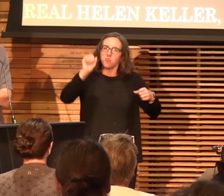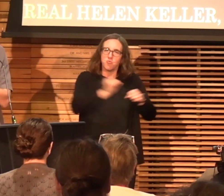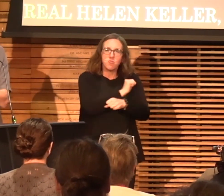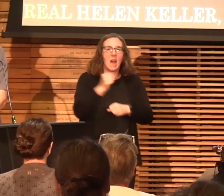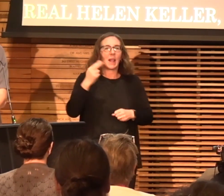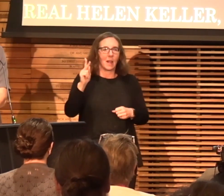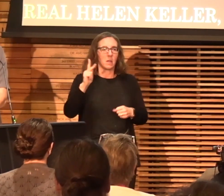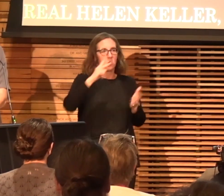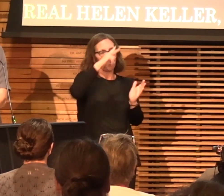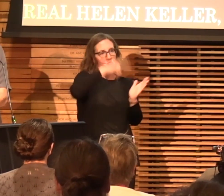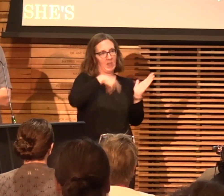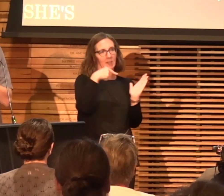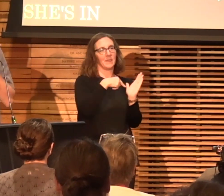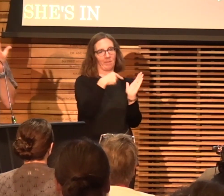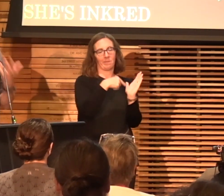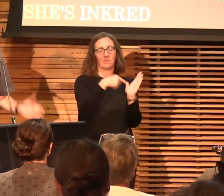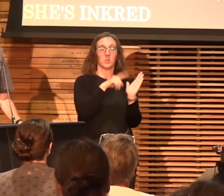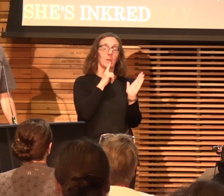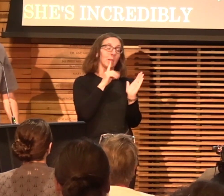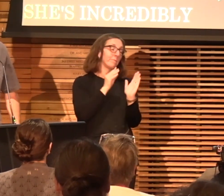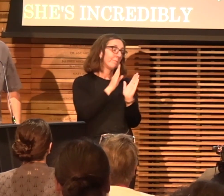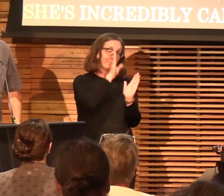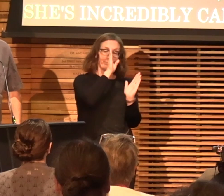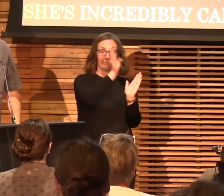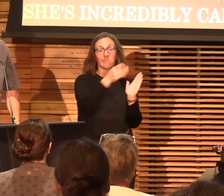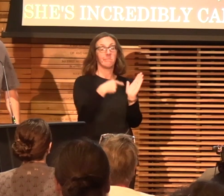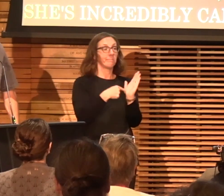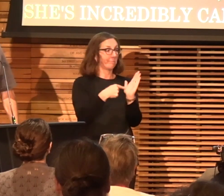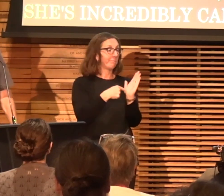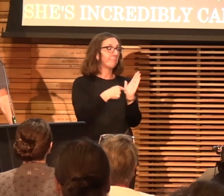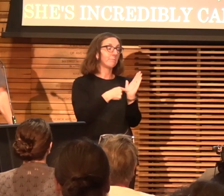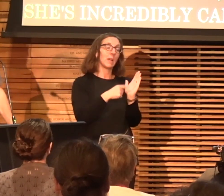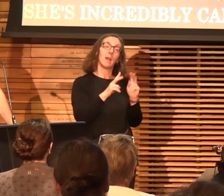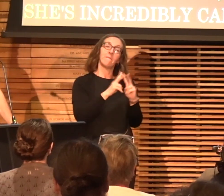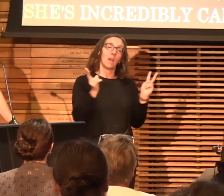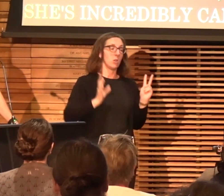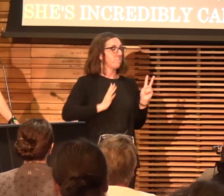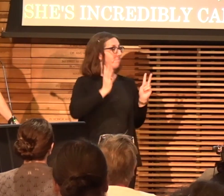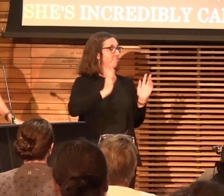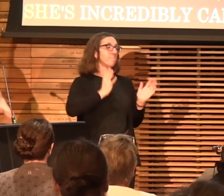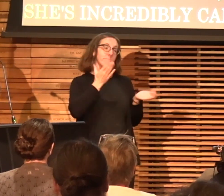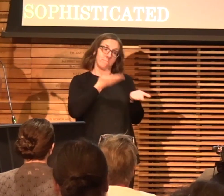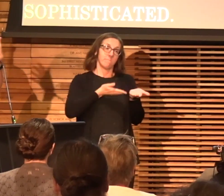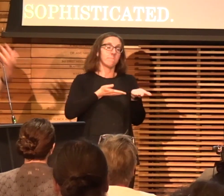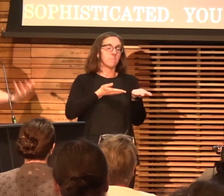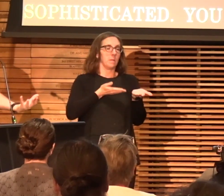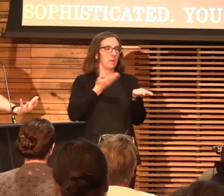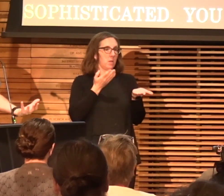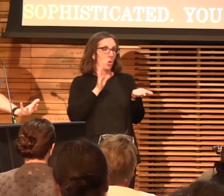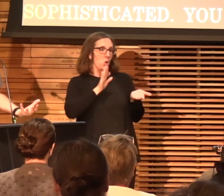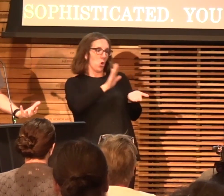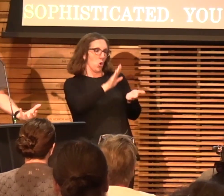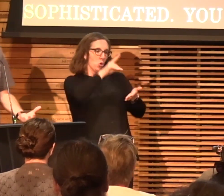She's incredibly candid and incredibly sophisticated. You get a sense of her reading habits.